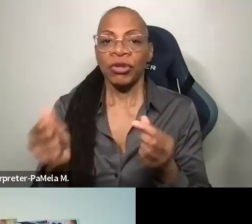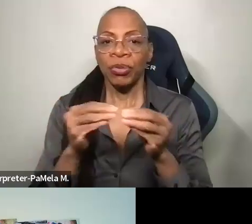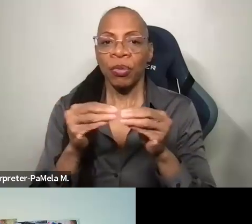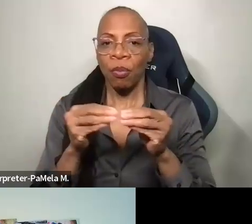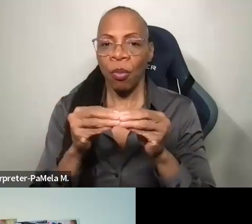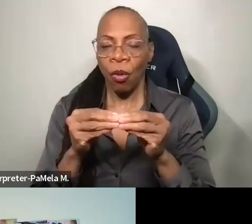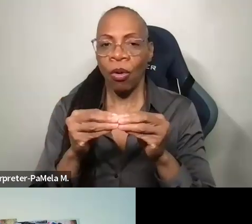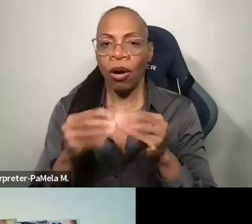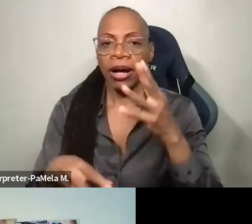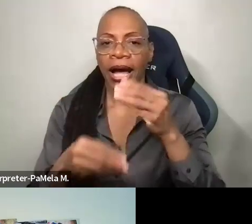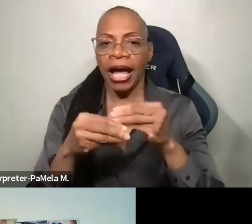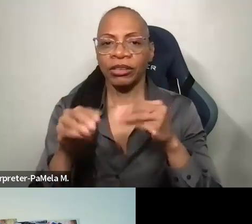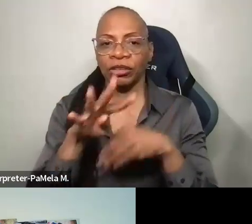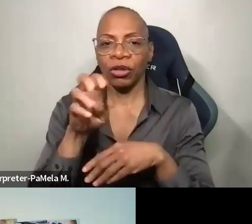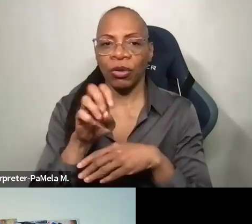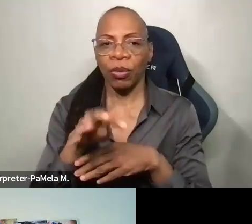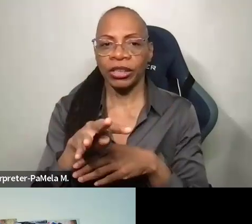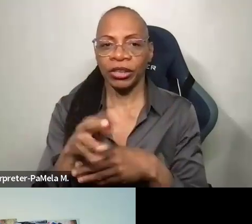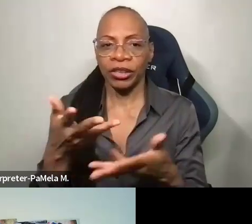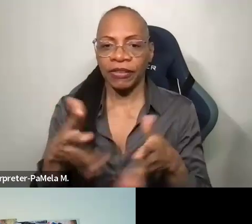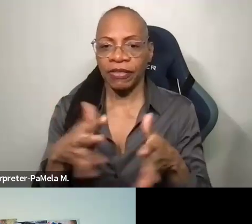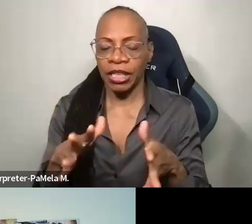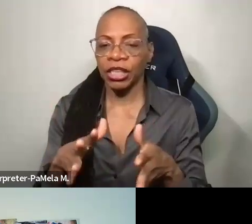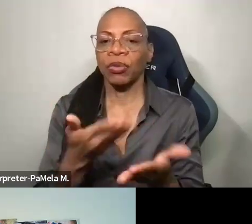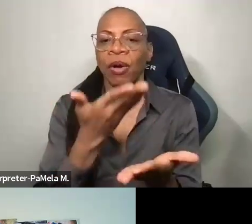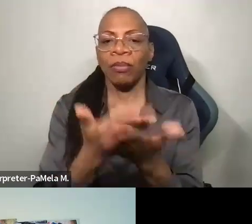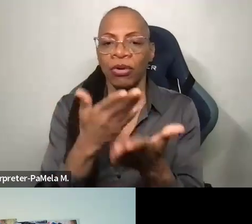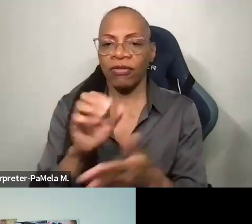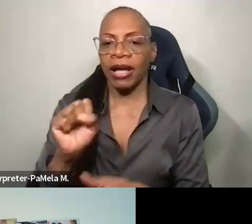about proof of SMI and diagnosis and kind of clarification.